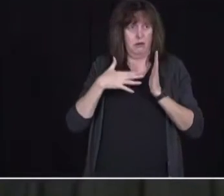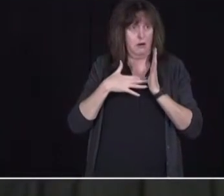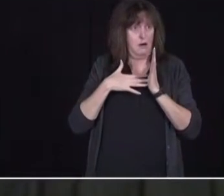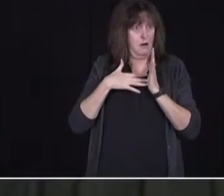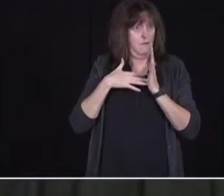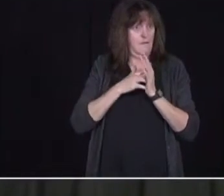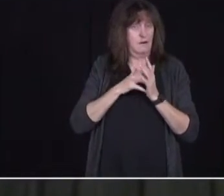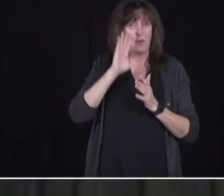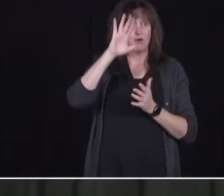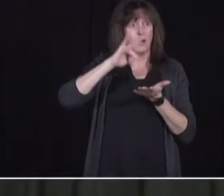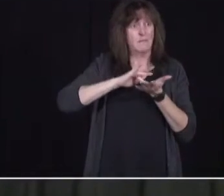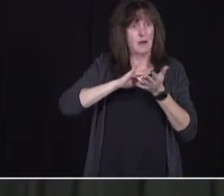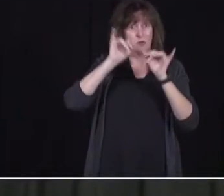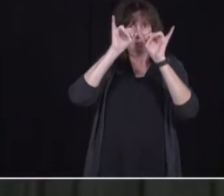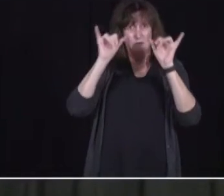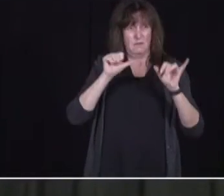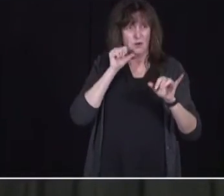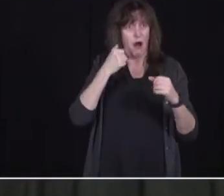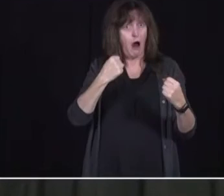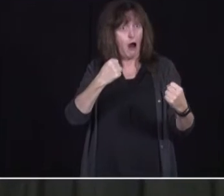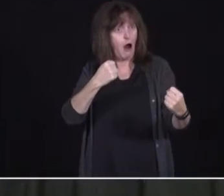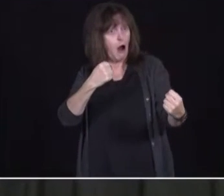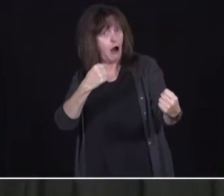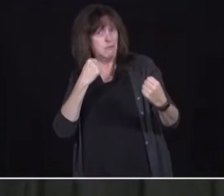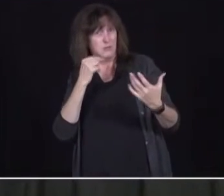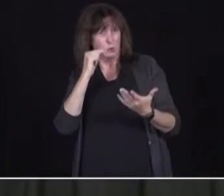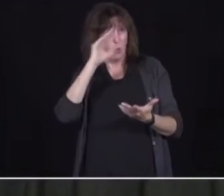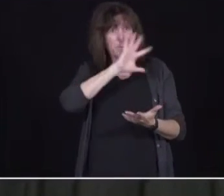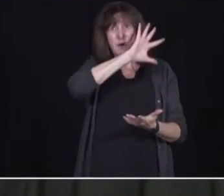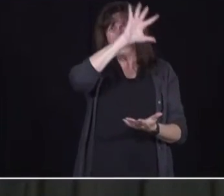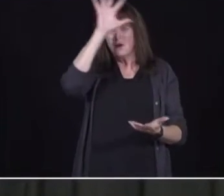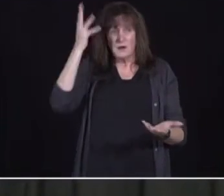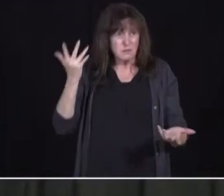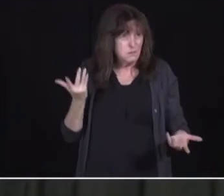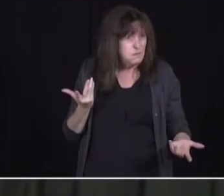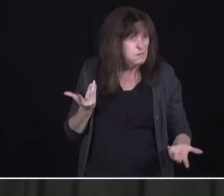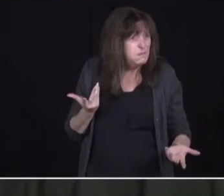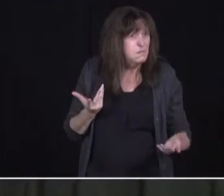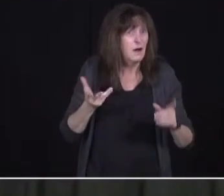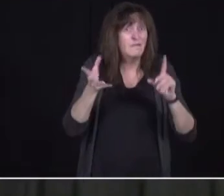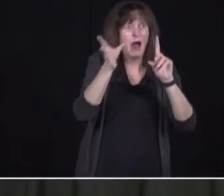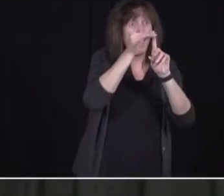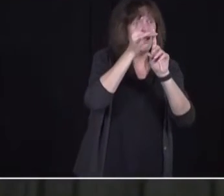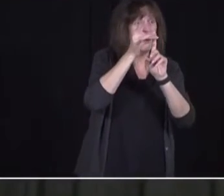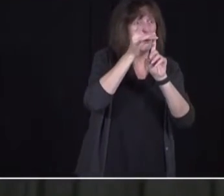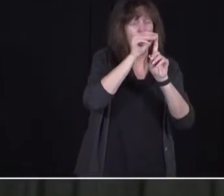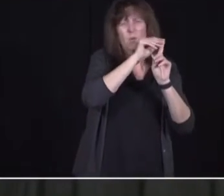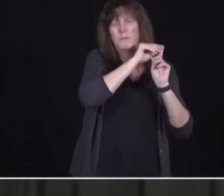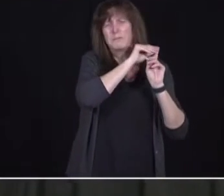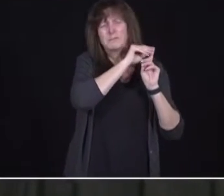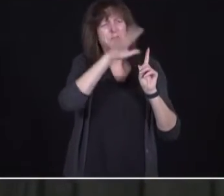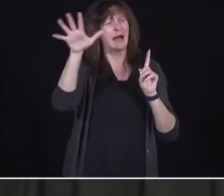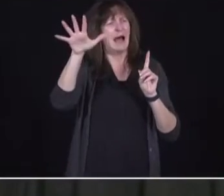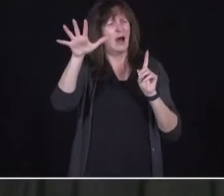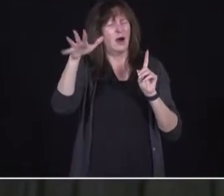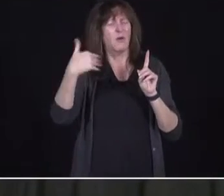We know they are vulnerable. And we know medical system is not as robust as they would like it to be.